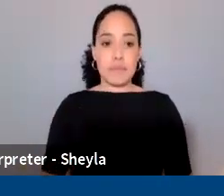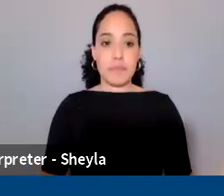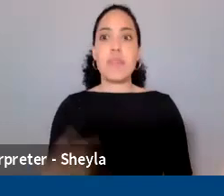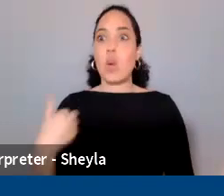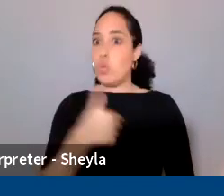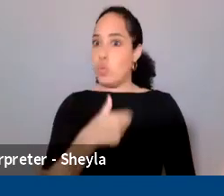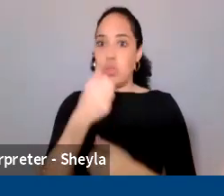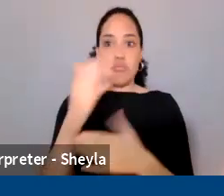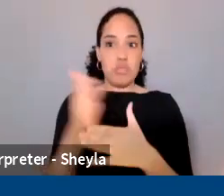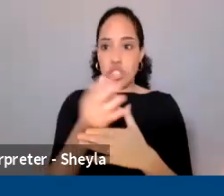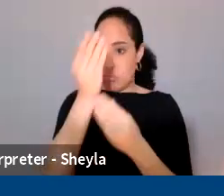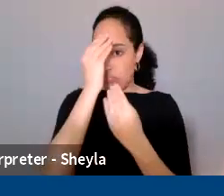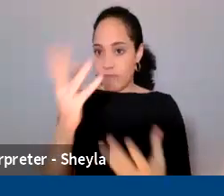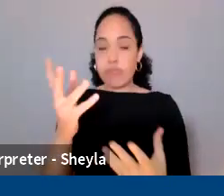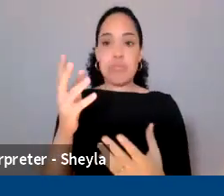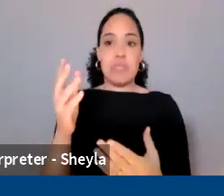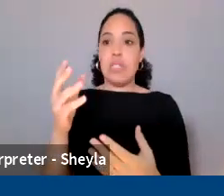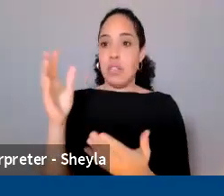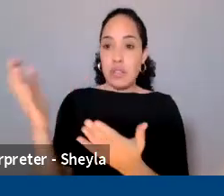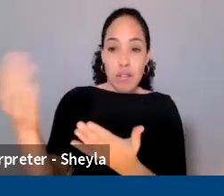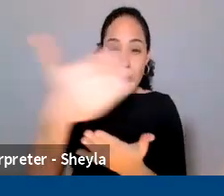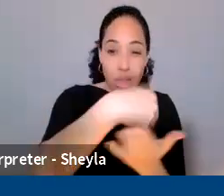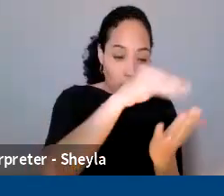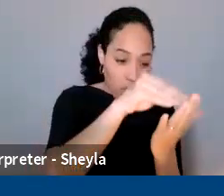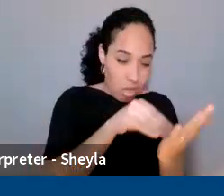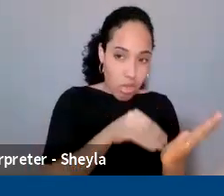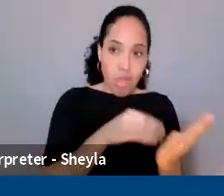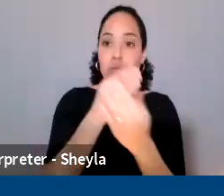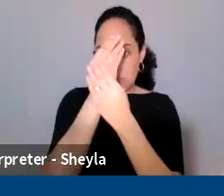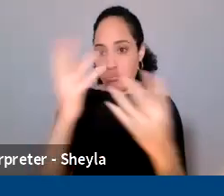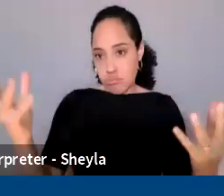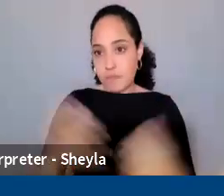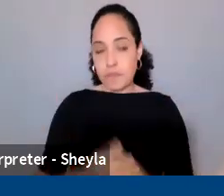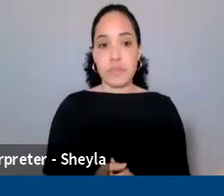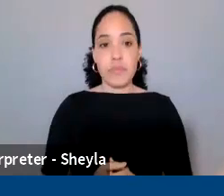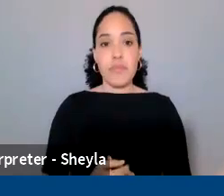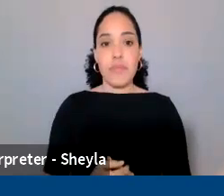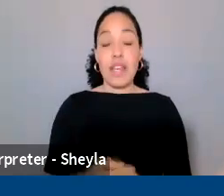with our partners but through BAER we identify work that needs to be done whether that is going